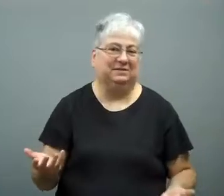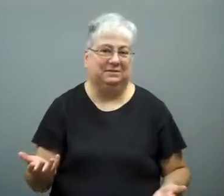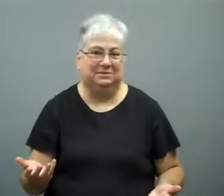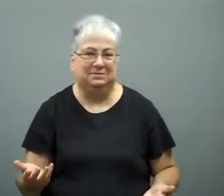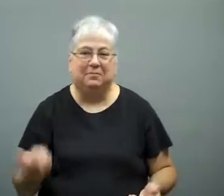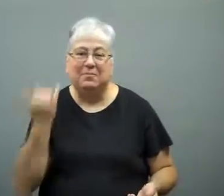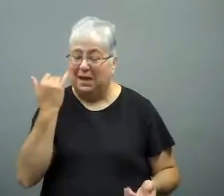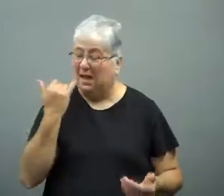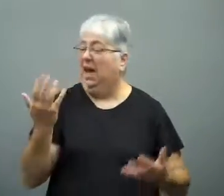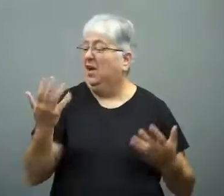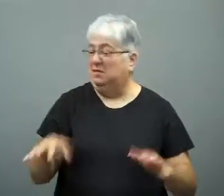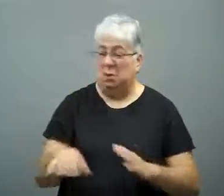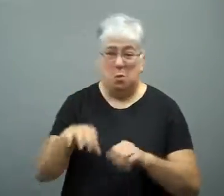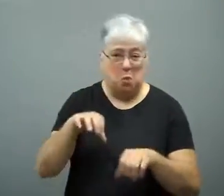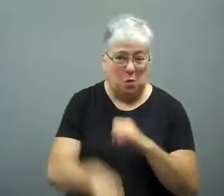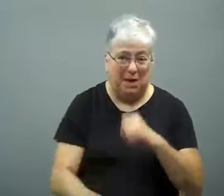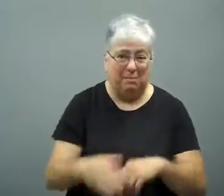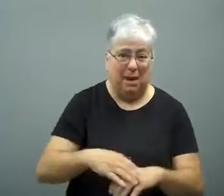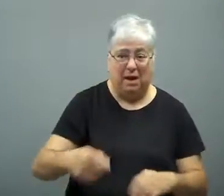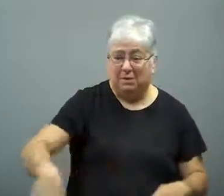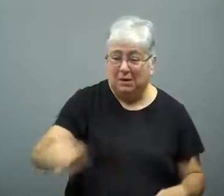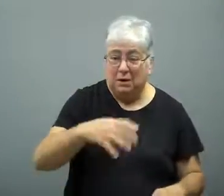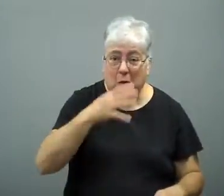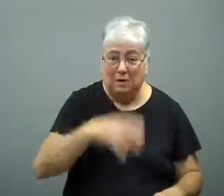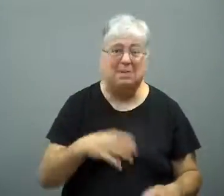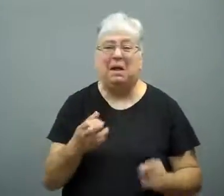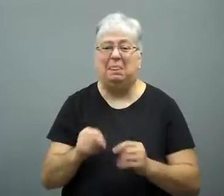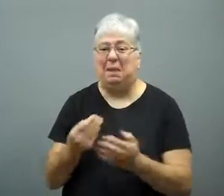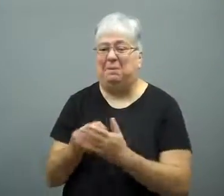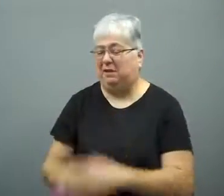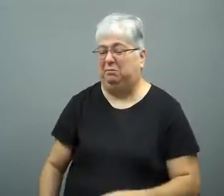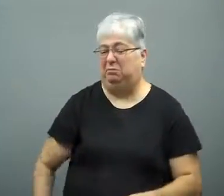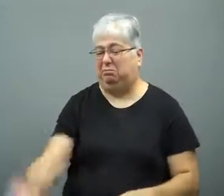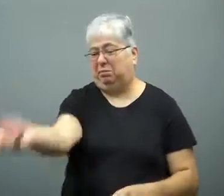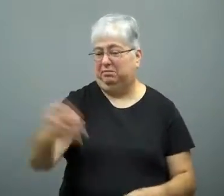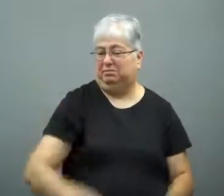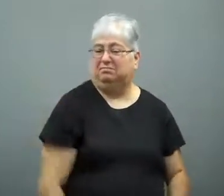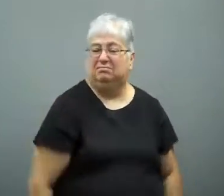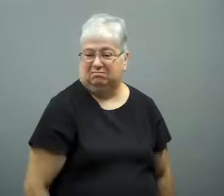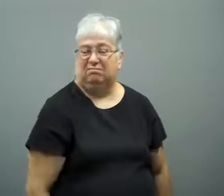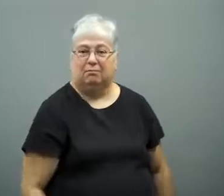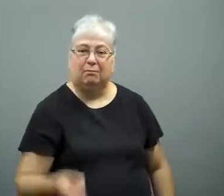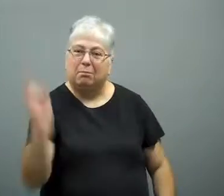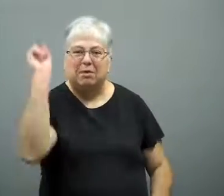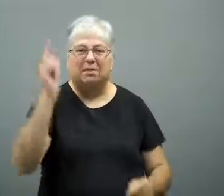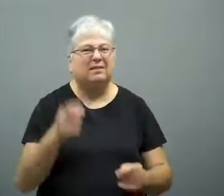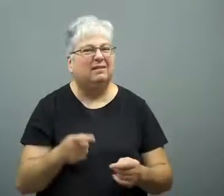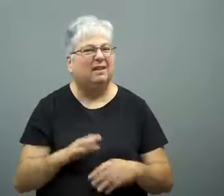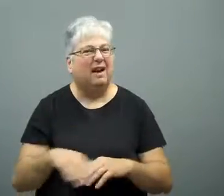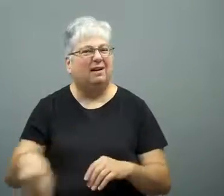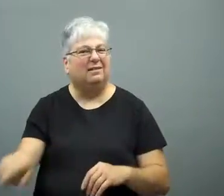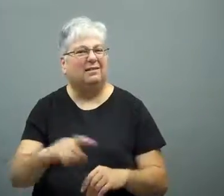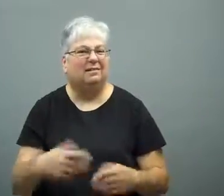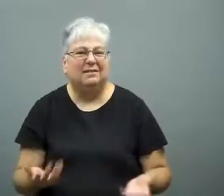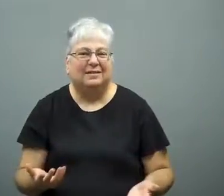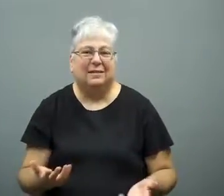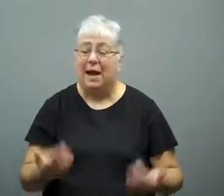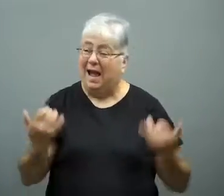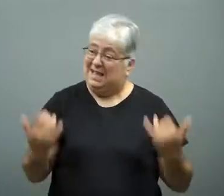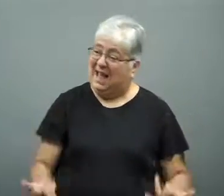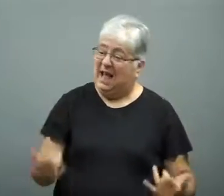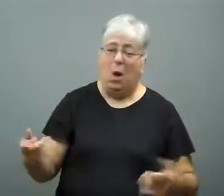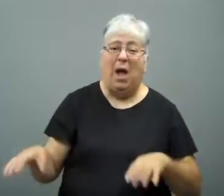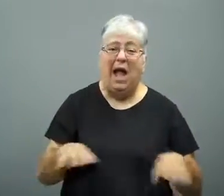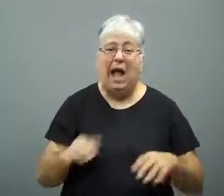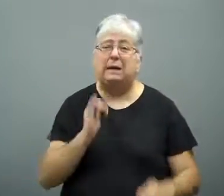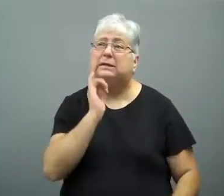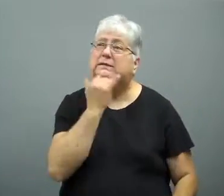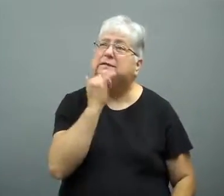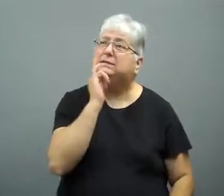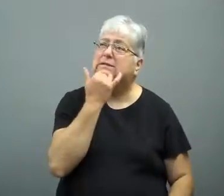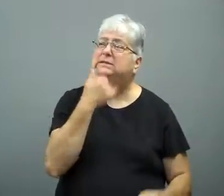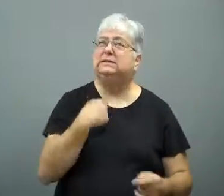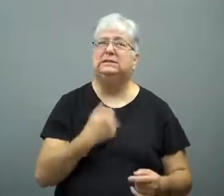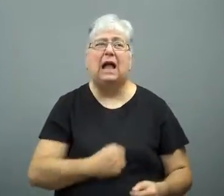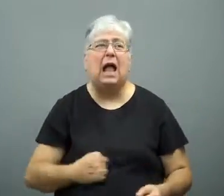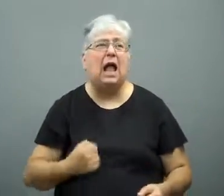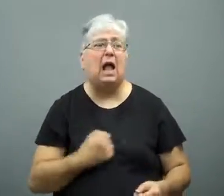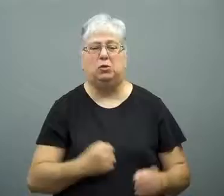After raping them, he would throw money at them to humiliate them.